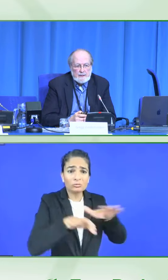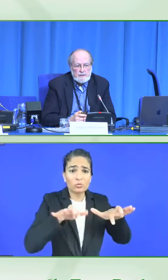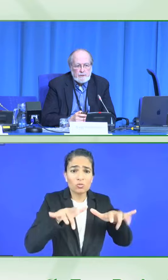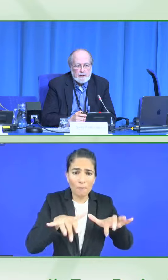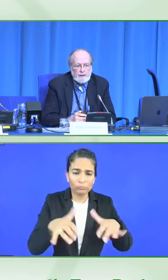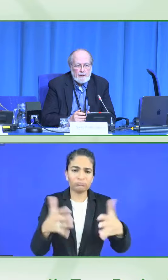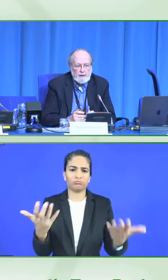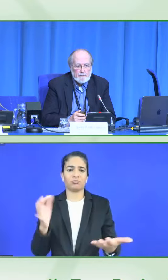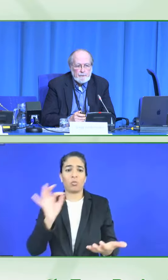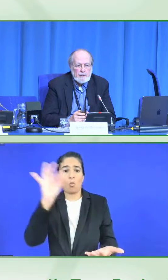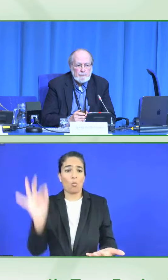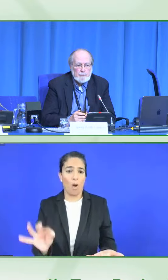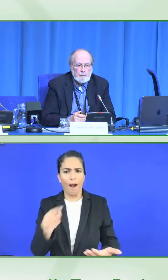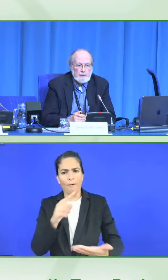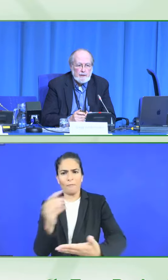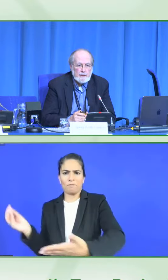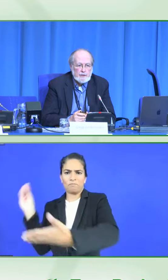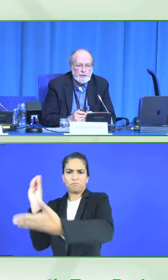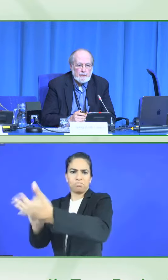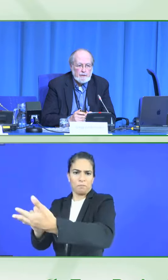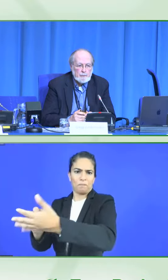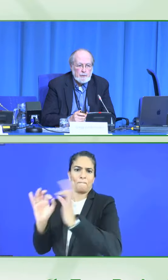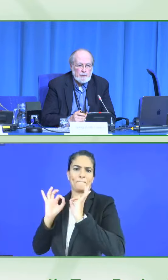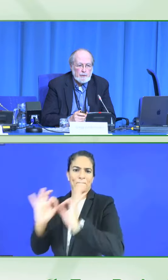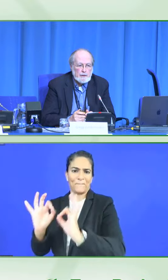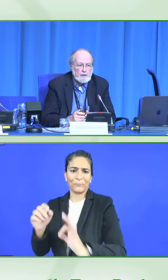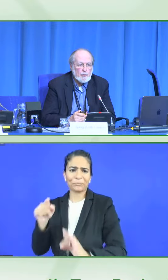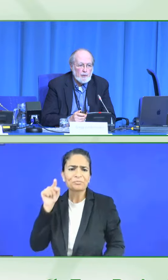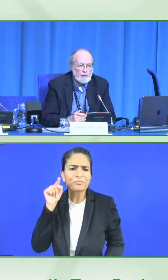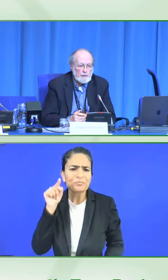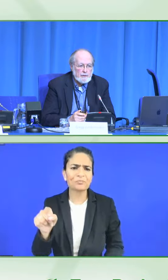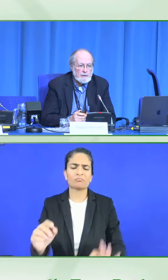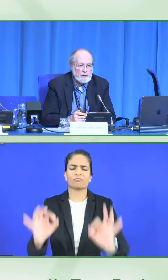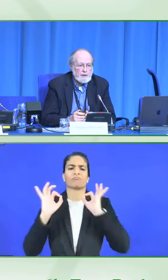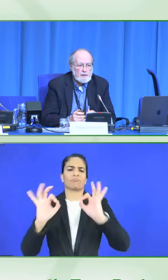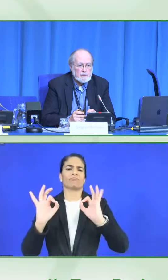panels, they are afraid they will break the computer.